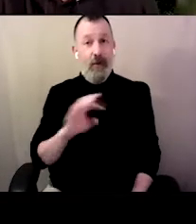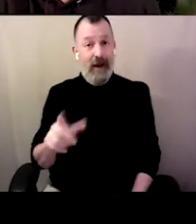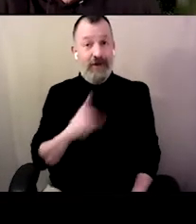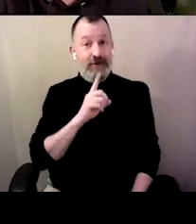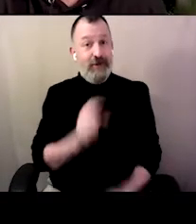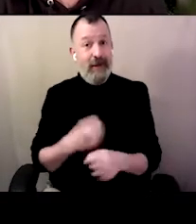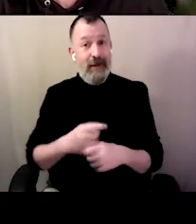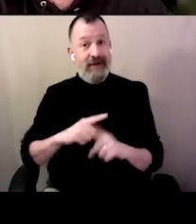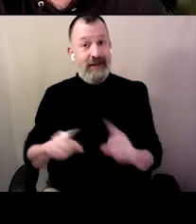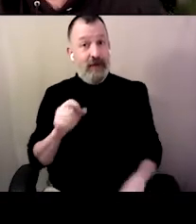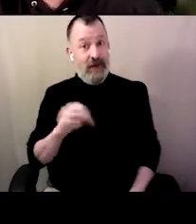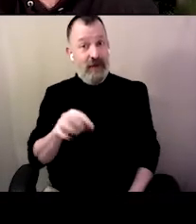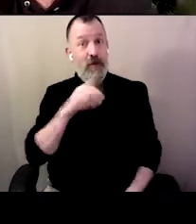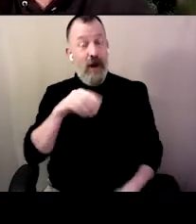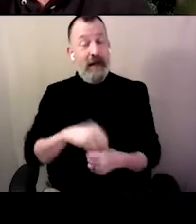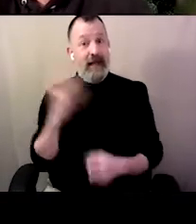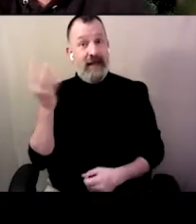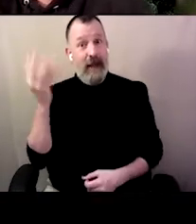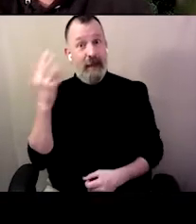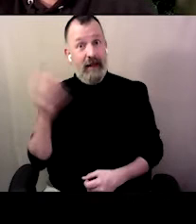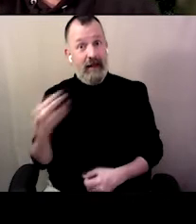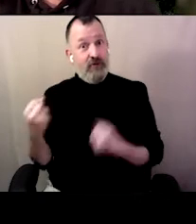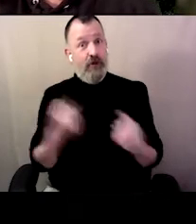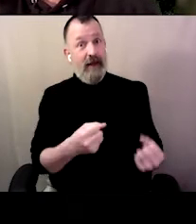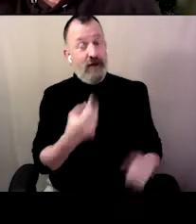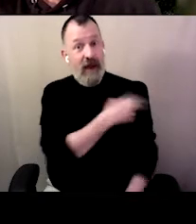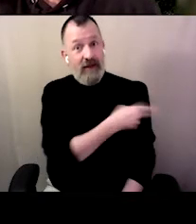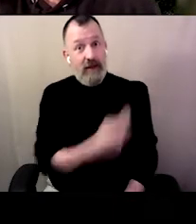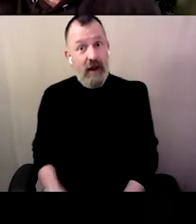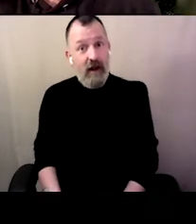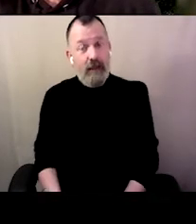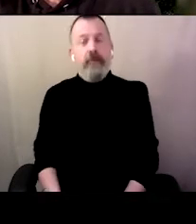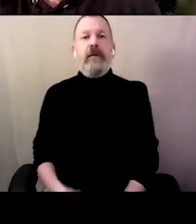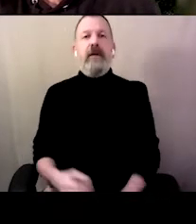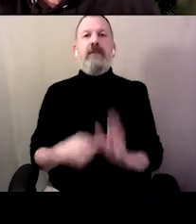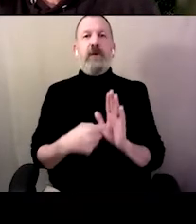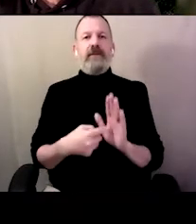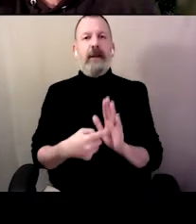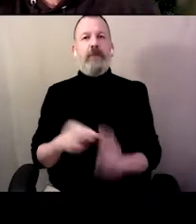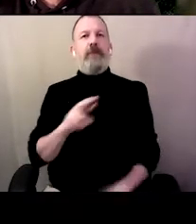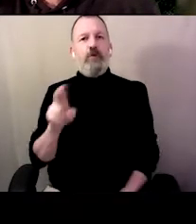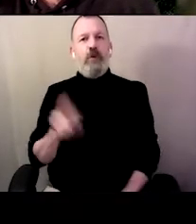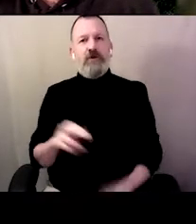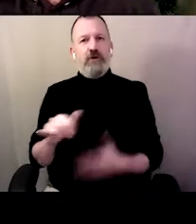in an ambulance on the way to the hospital. Rick Mislan: You know, CalebBarlow: Imagine, so take Rochester as an example. Right. Okay. And,